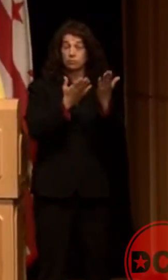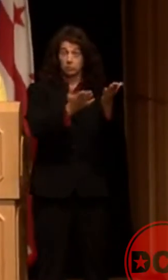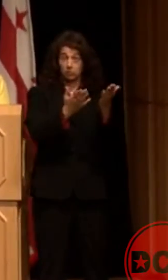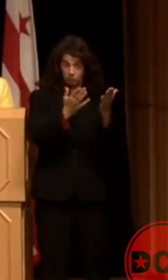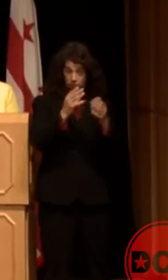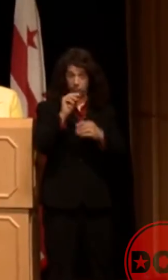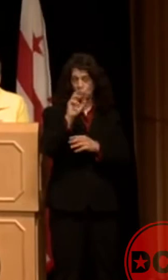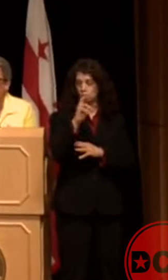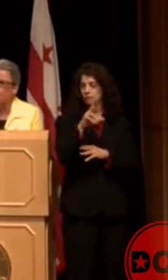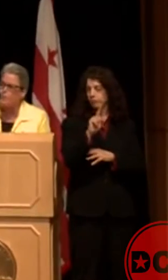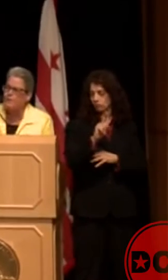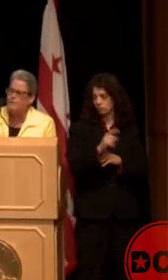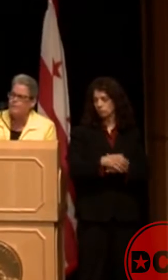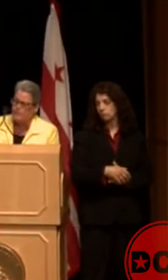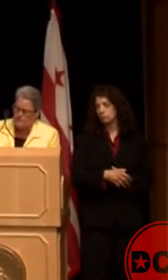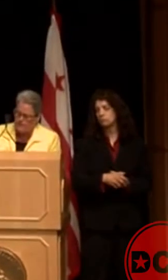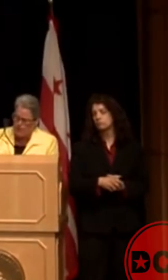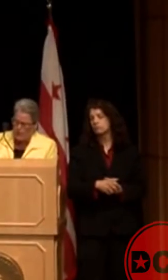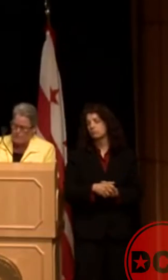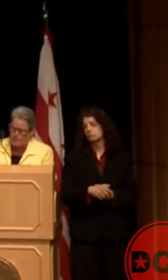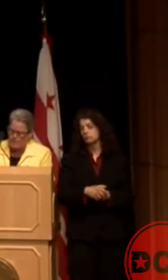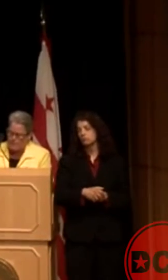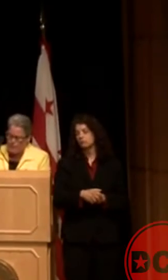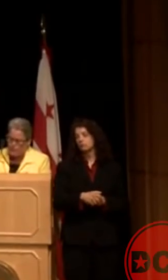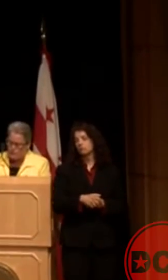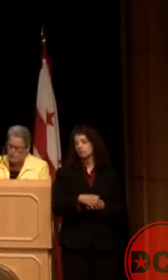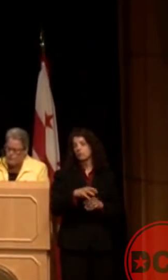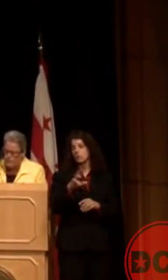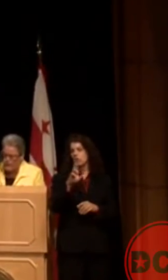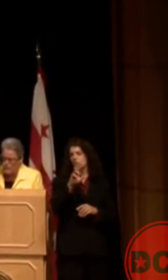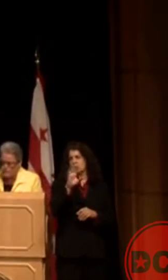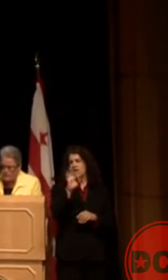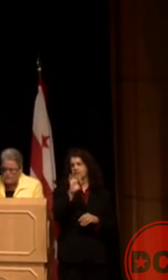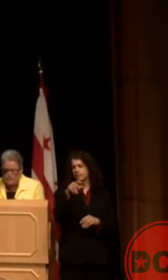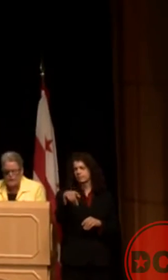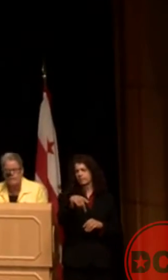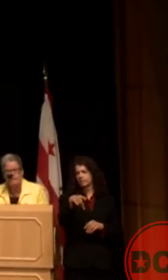UNITS AND THE 2017 RFP WILL INCLUDE APPROXIMATELY $100